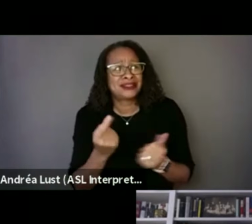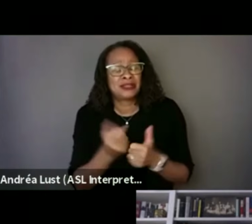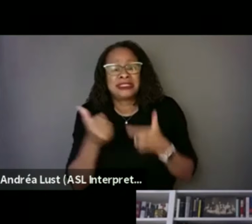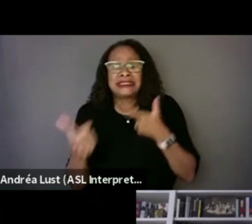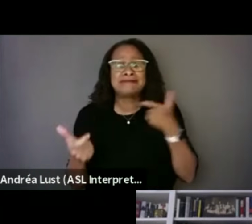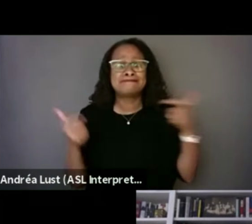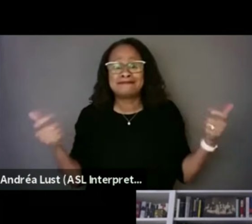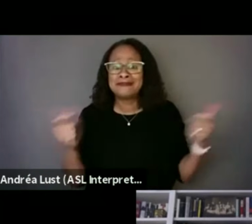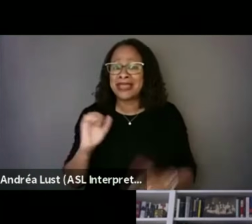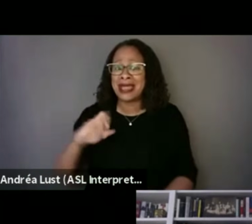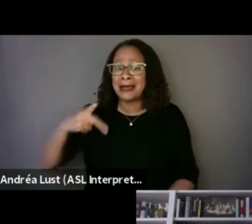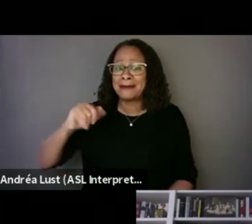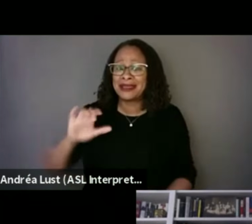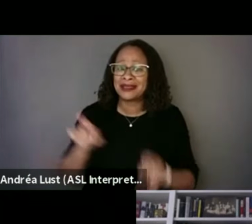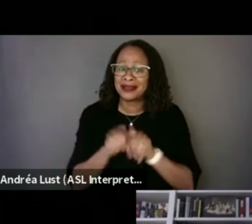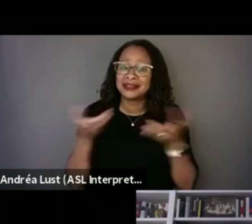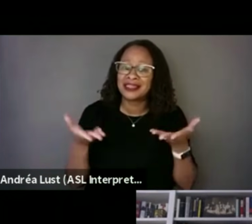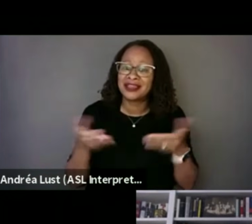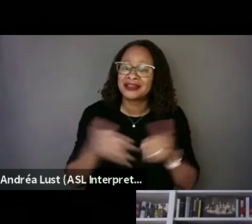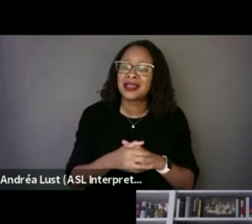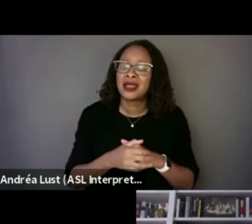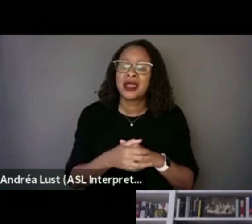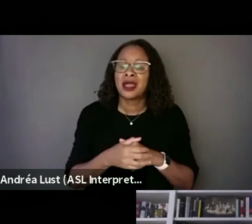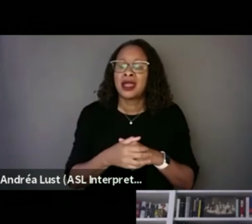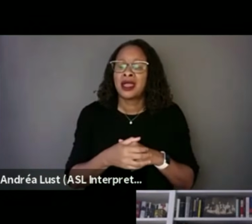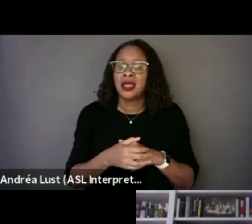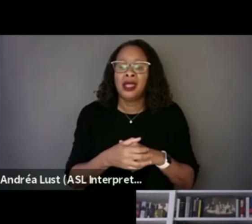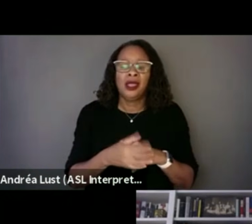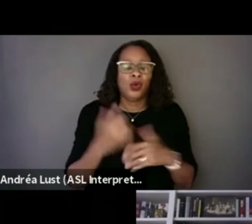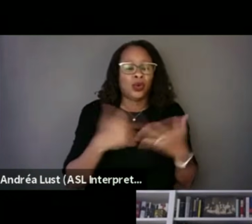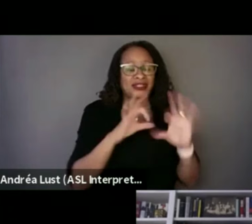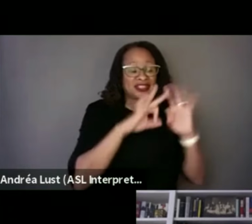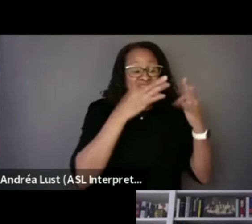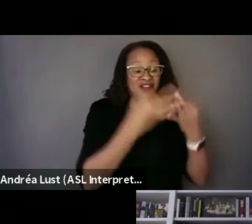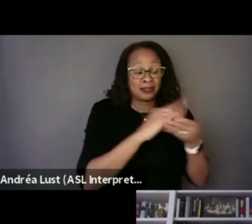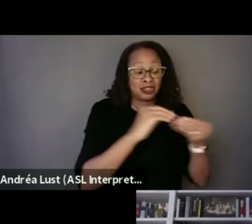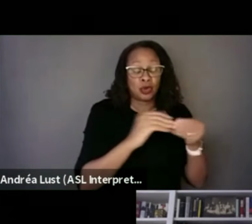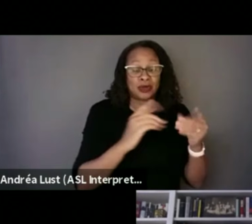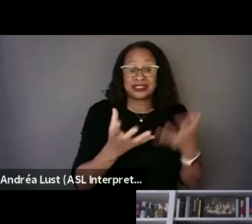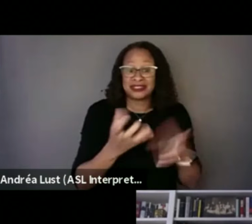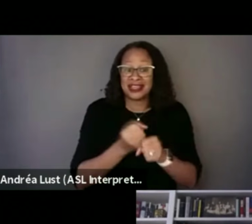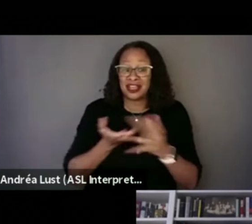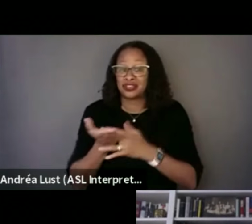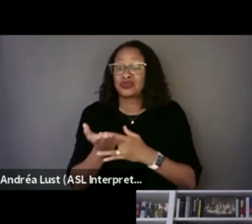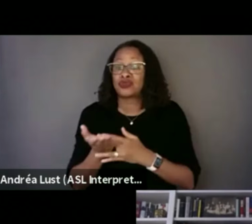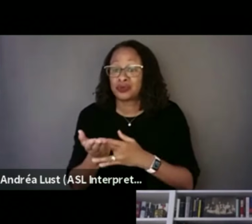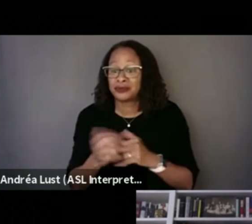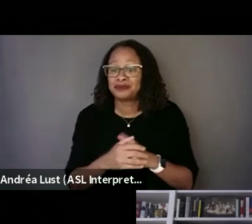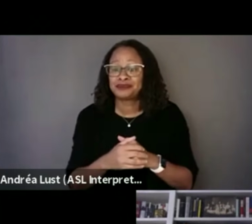And I was like, what is the family story that would take us through? Because mainly I've worked on often very singular